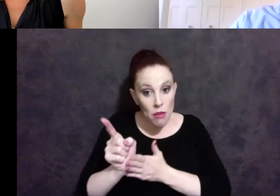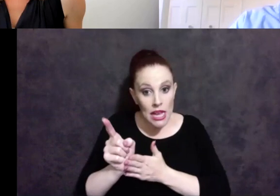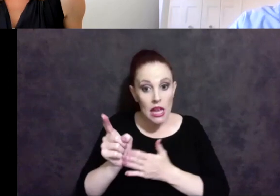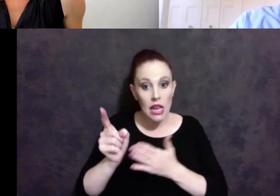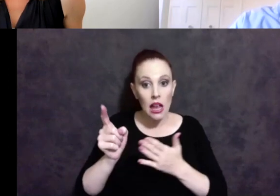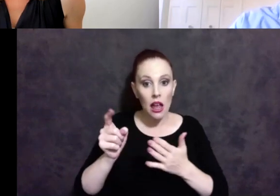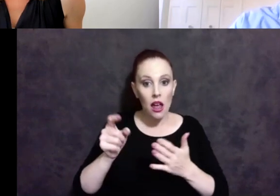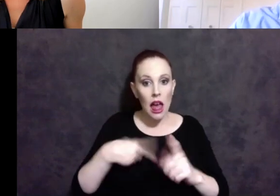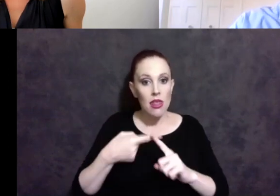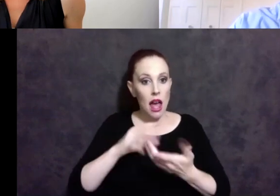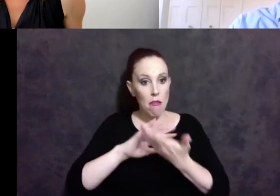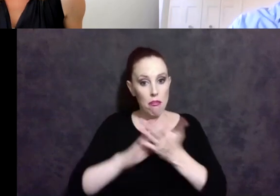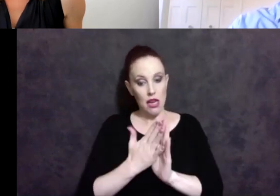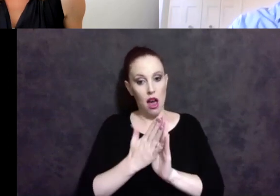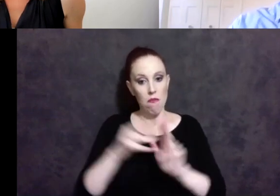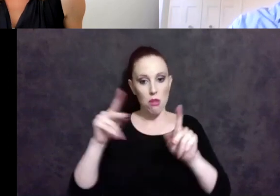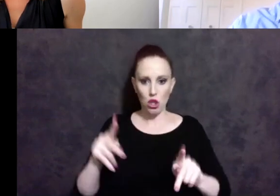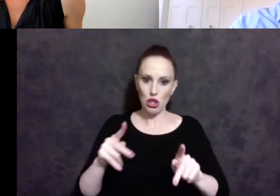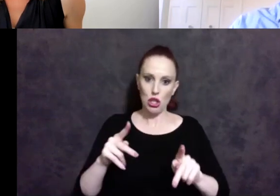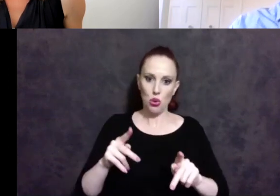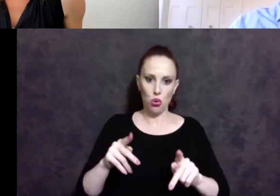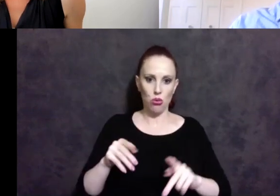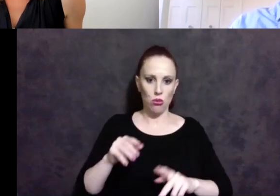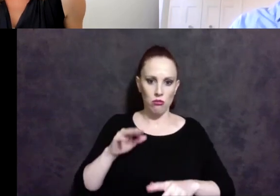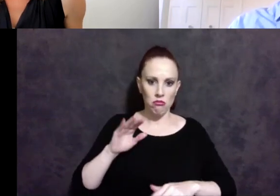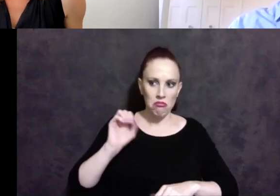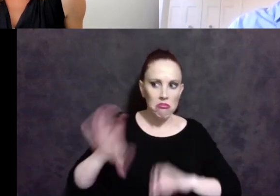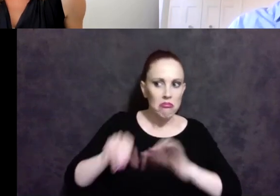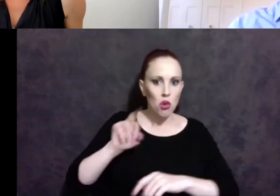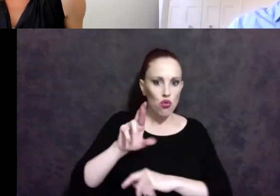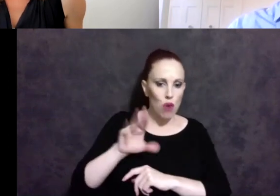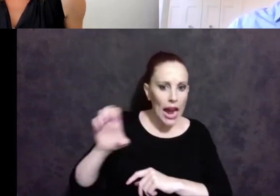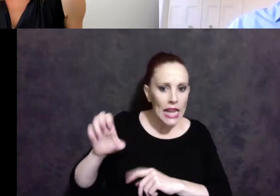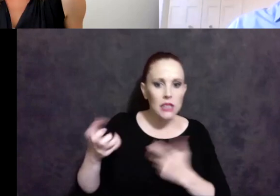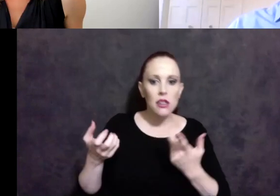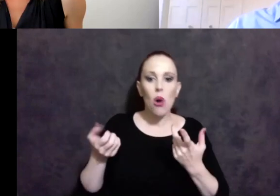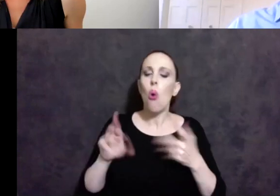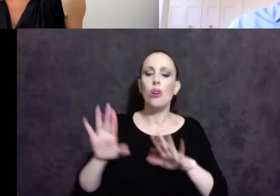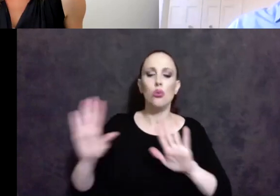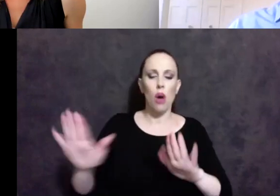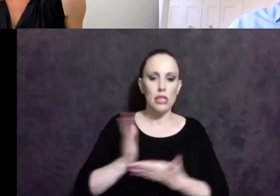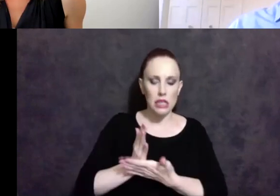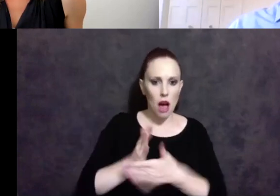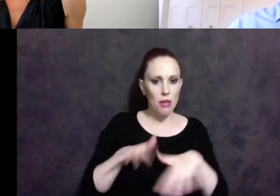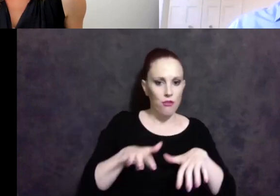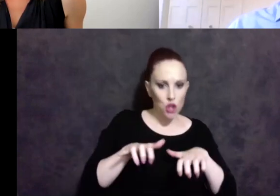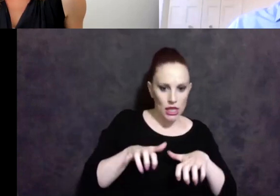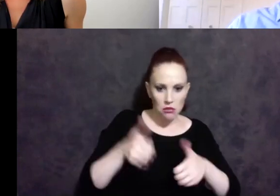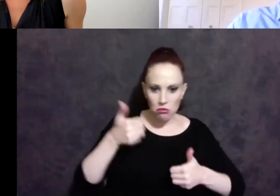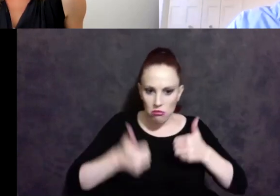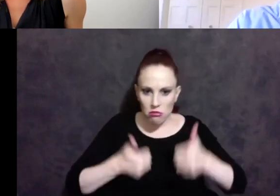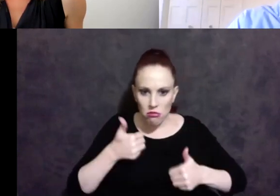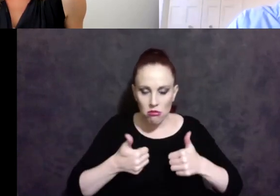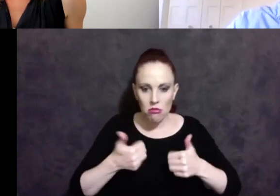the person that raises race all of the time? Or do I stop and freeze? Right? These patterns